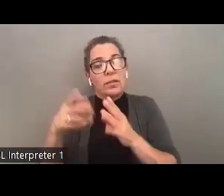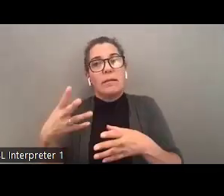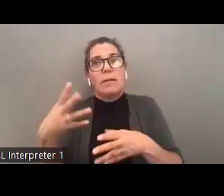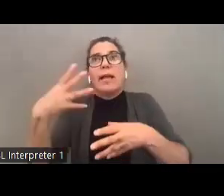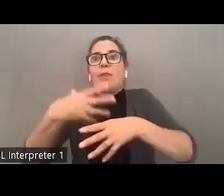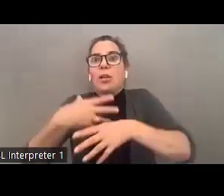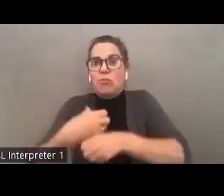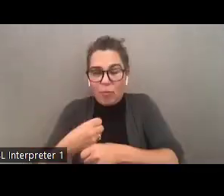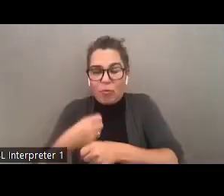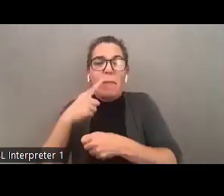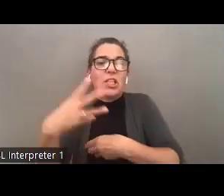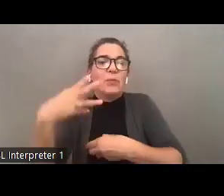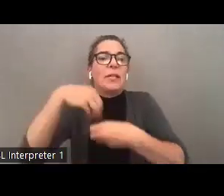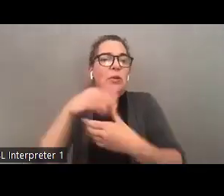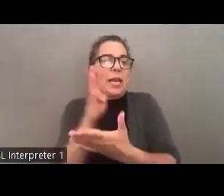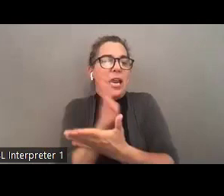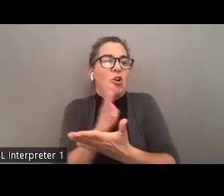within the budget justification attachment.